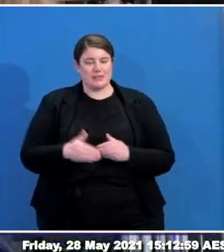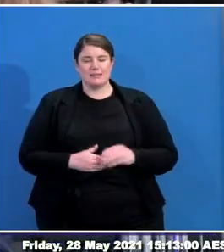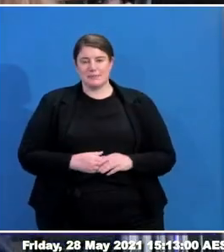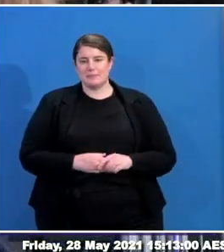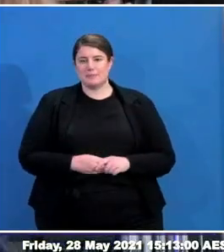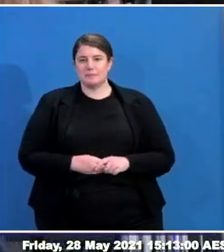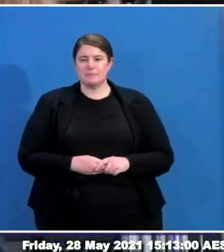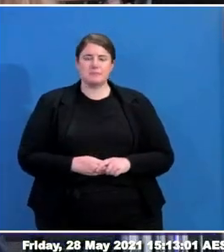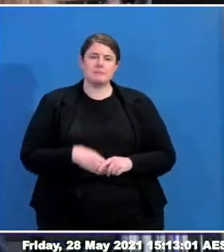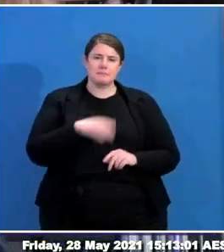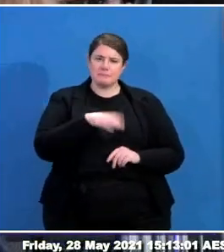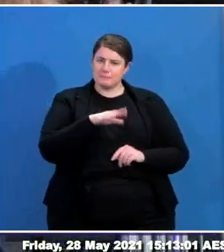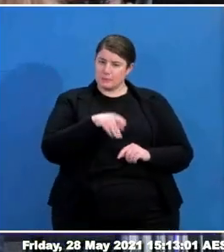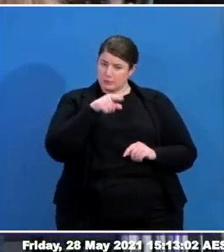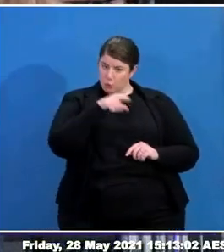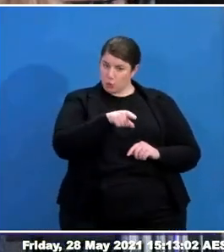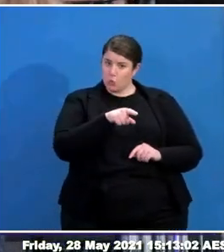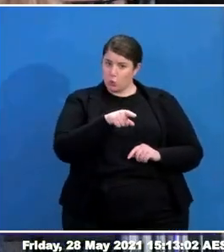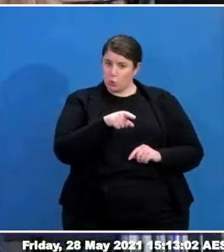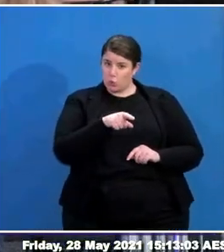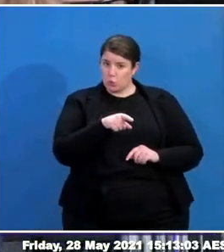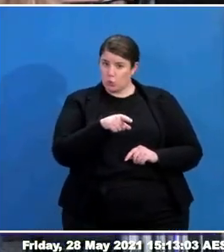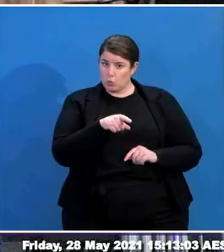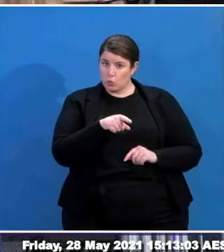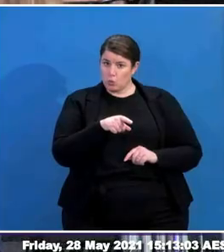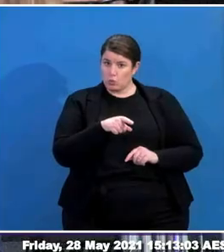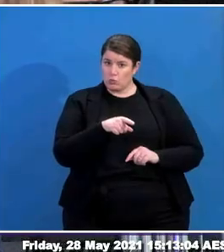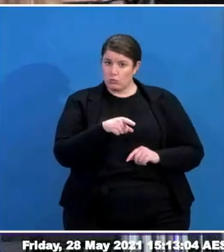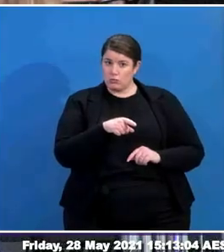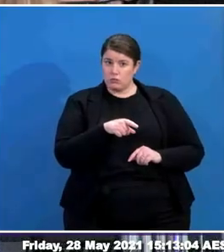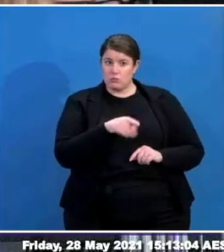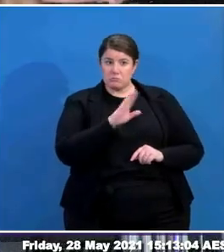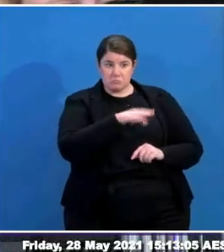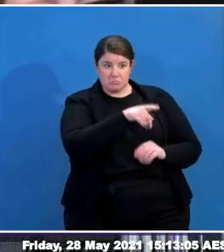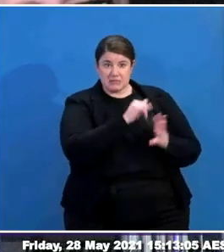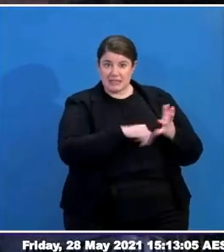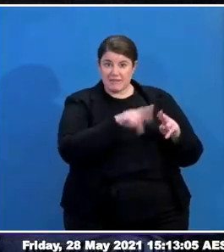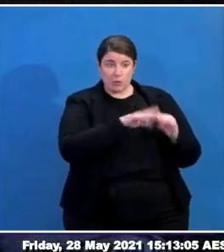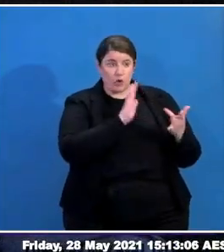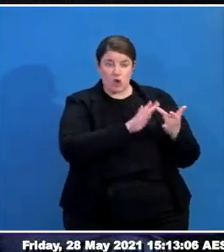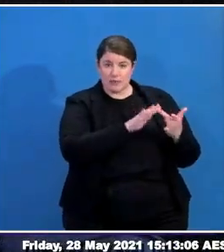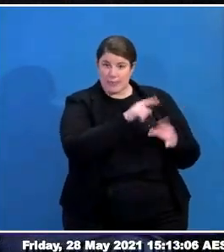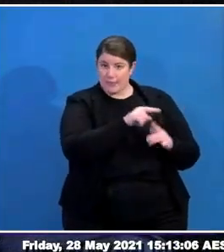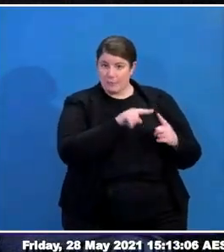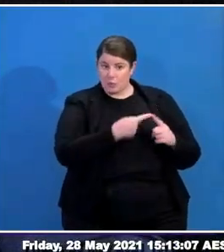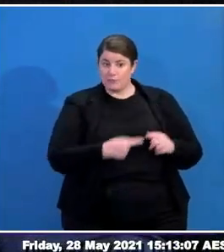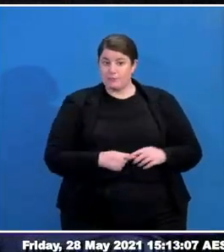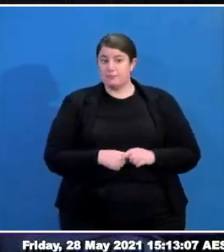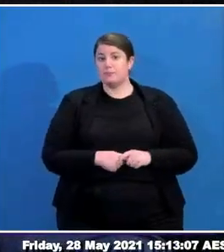And you obtained an undertaking from Sunnyfield to that effect? Yes.